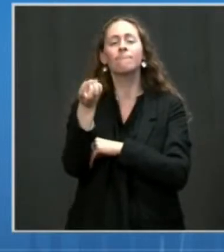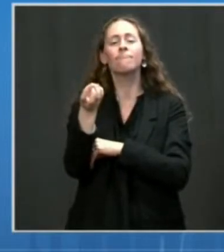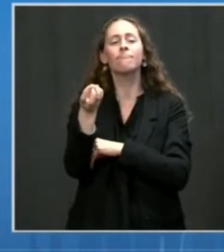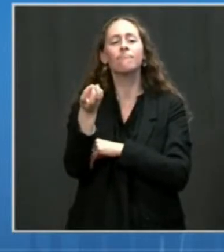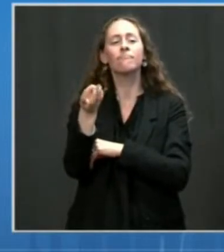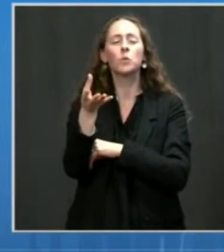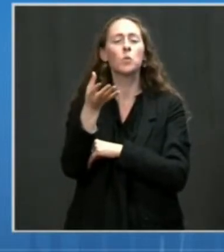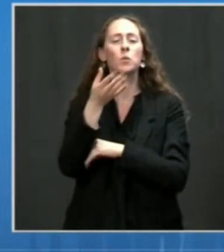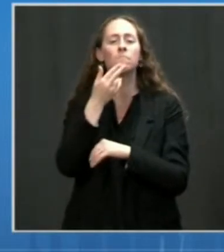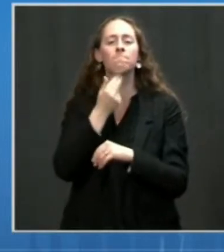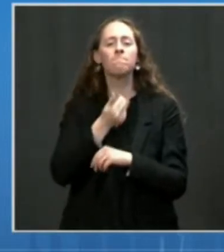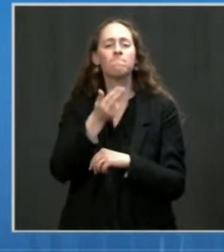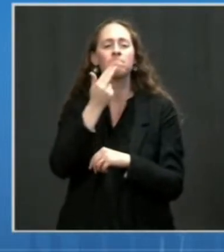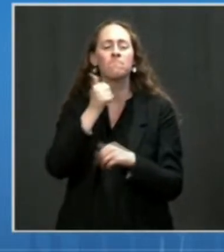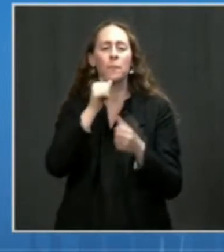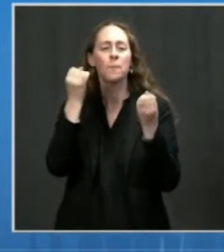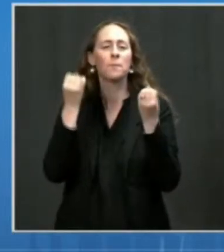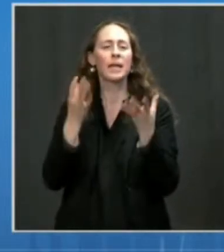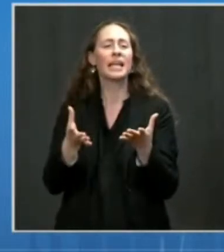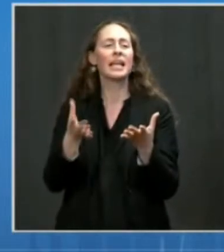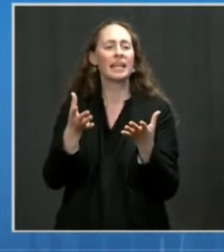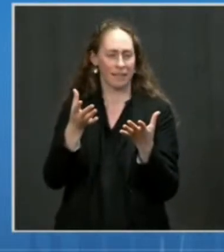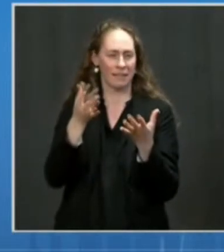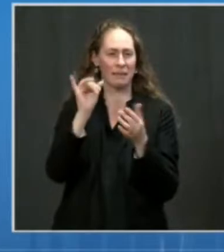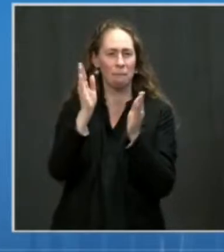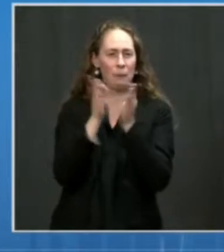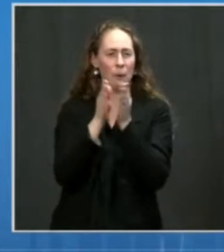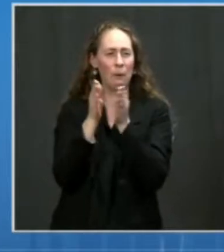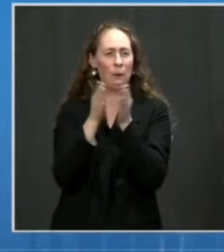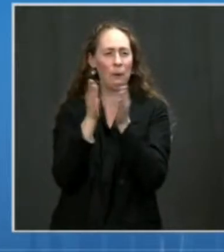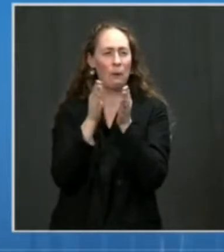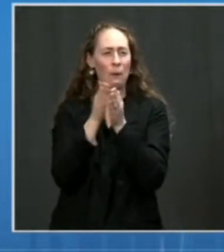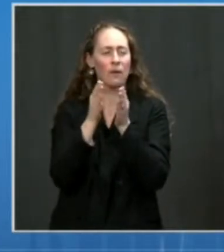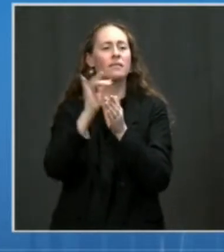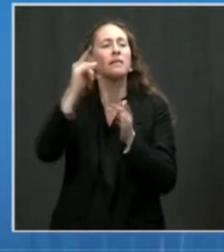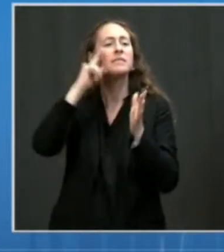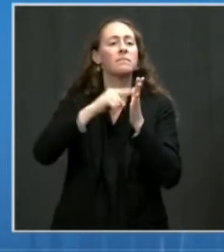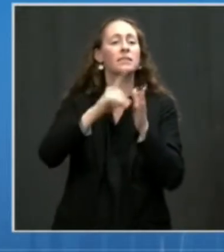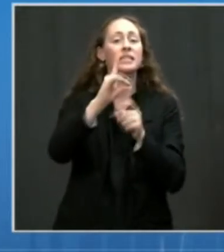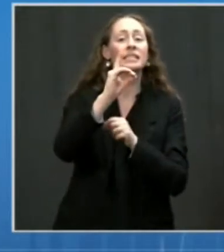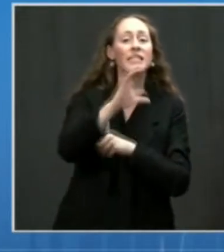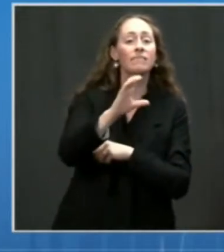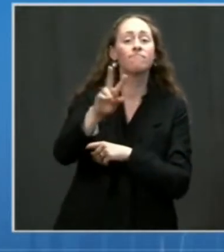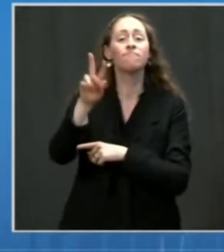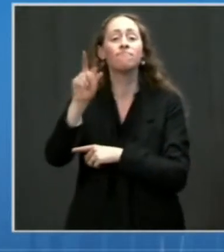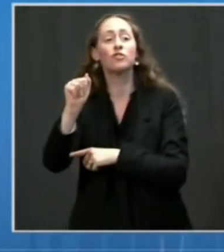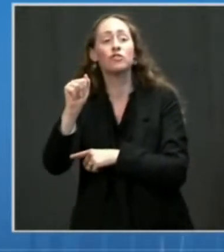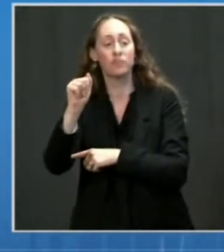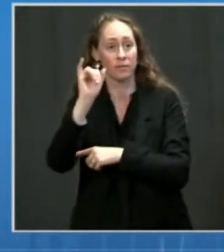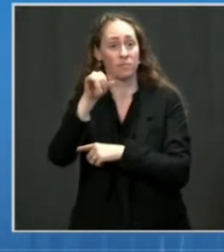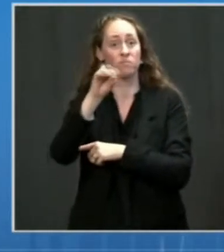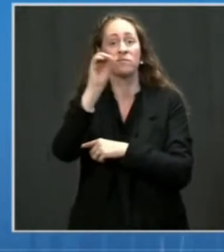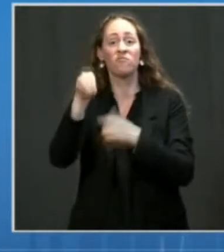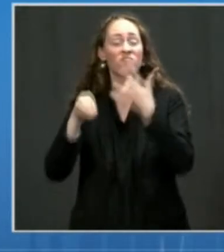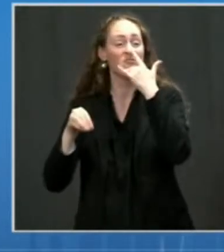LESS. AND WHEN YOU LOOK AT THE BREAK- THROUGH CASES, THE PERCENT OF